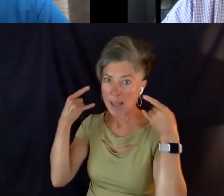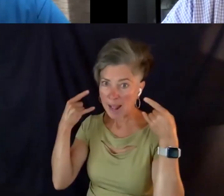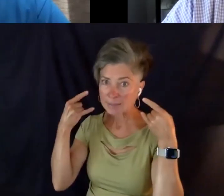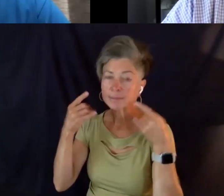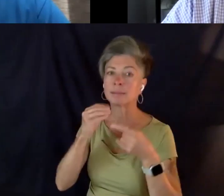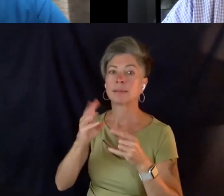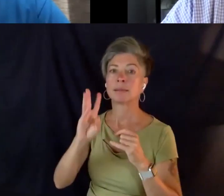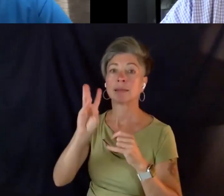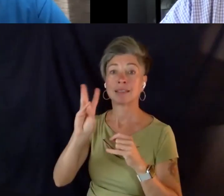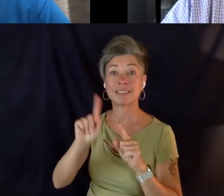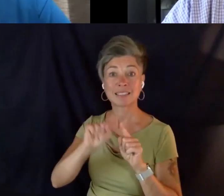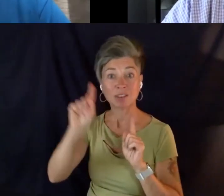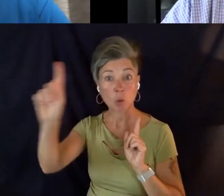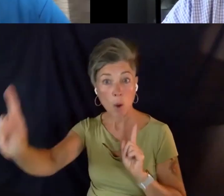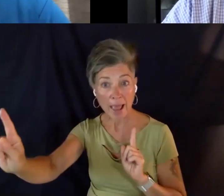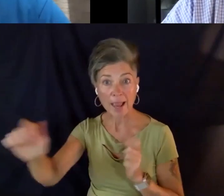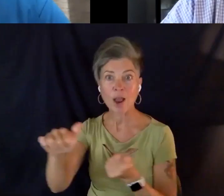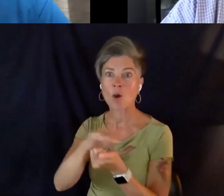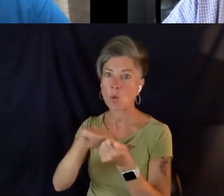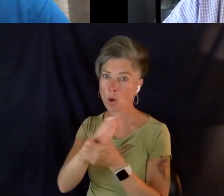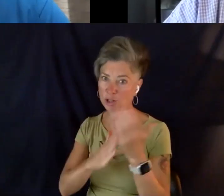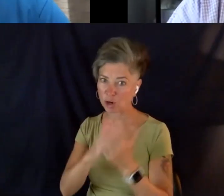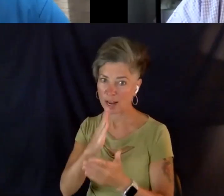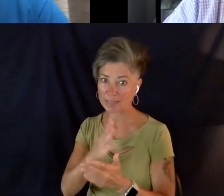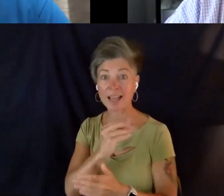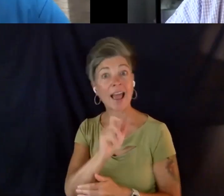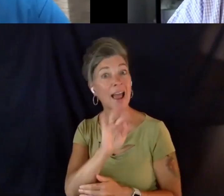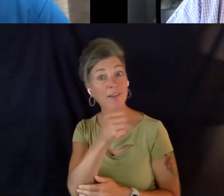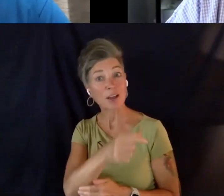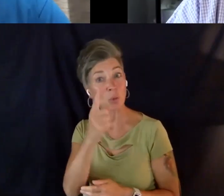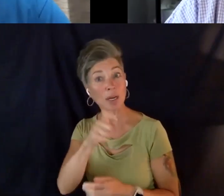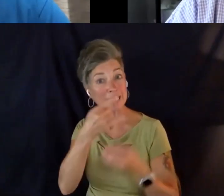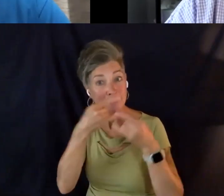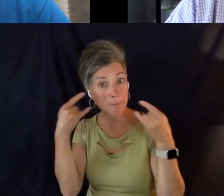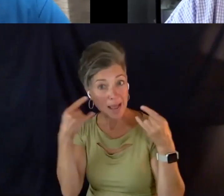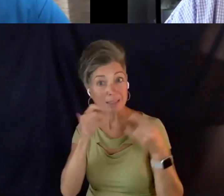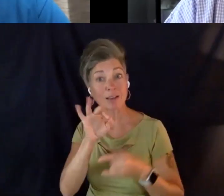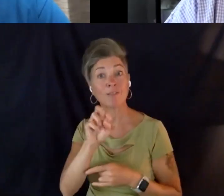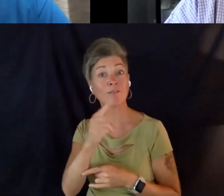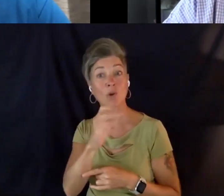and washing your hands. And if anybody needs masks, FORGE has a whole bunch of them and we are happy to send you